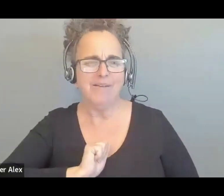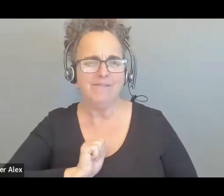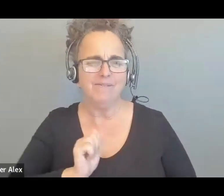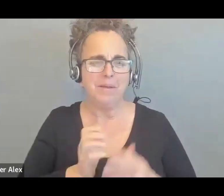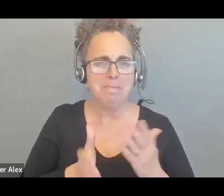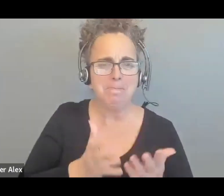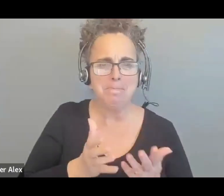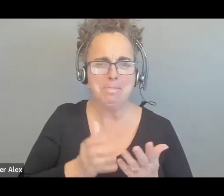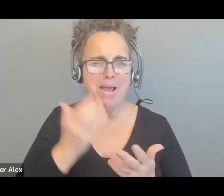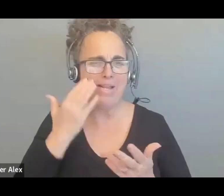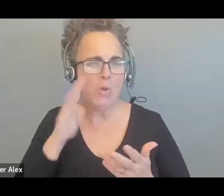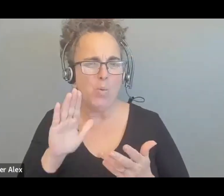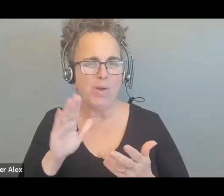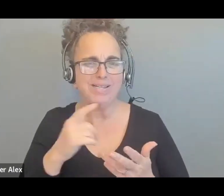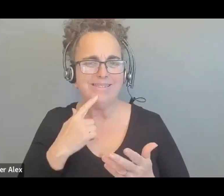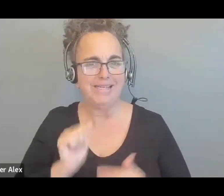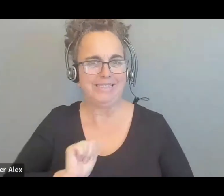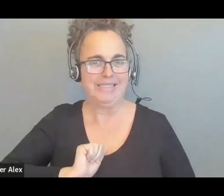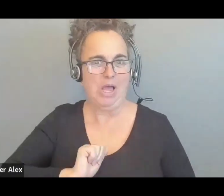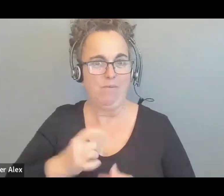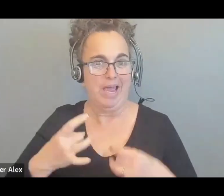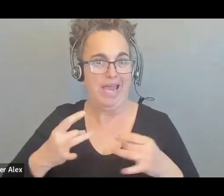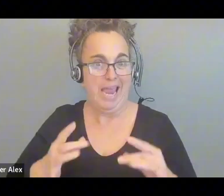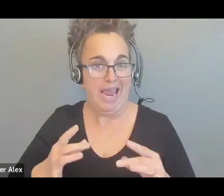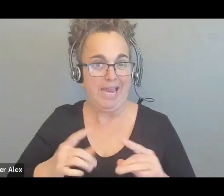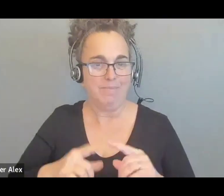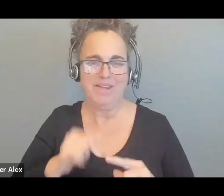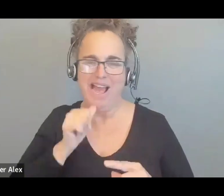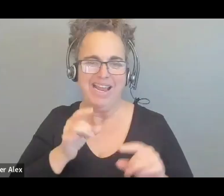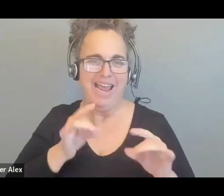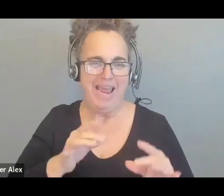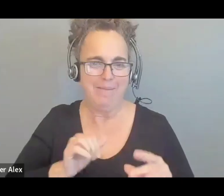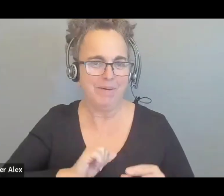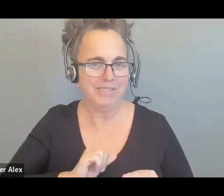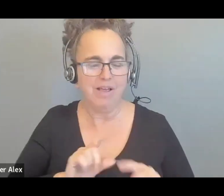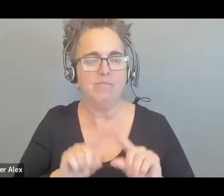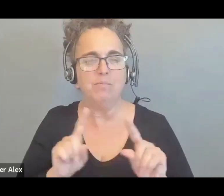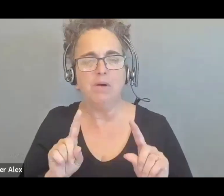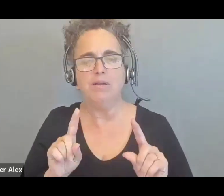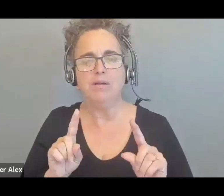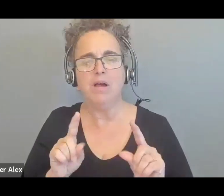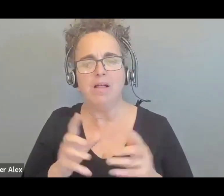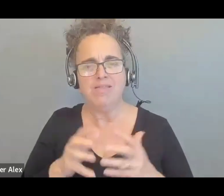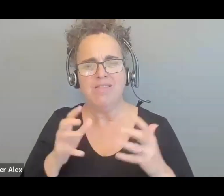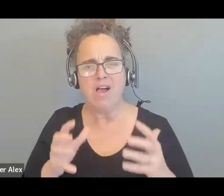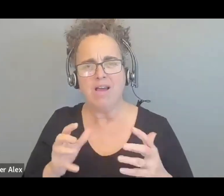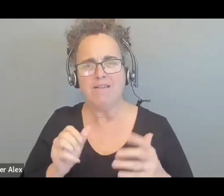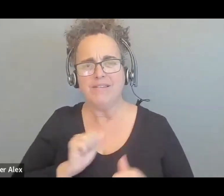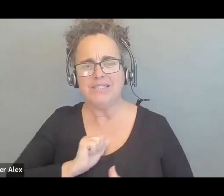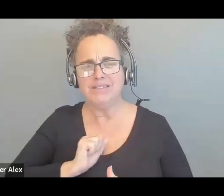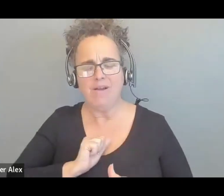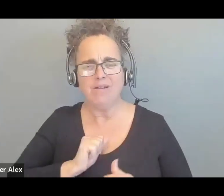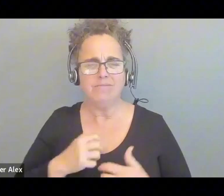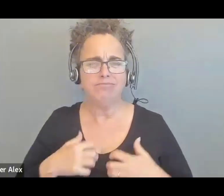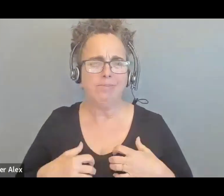I don't wanna say self hate because I would never hate myself, but I, I had a lot of self disapproval